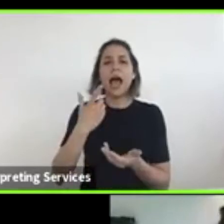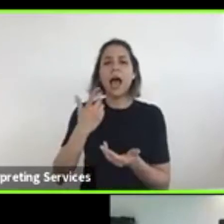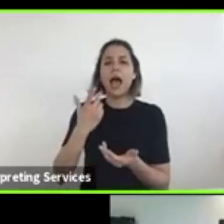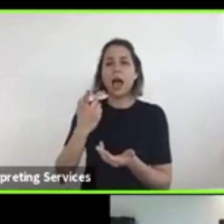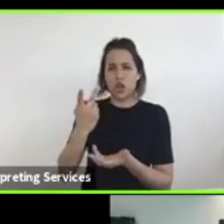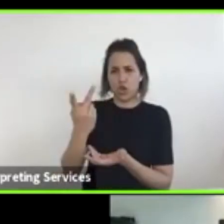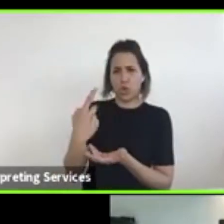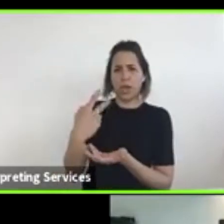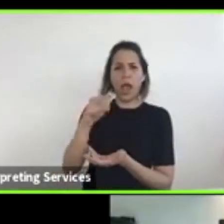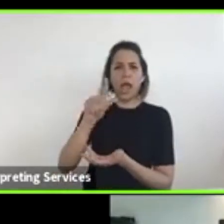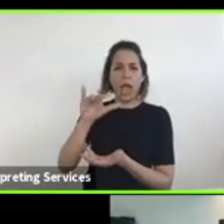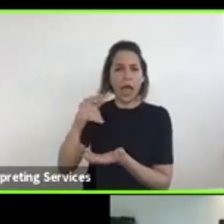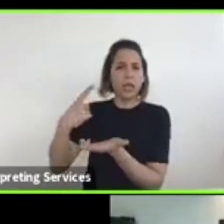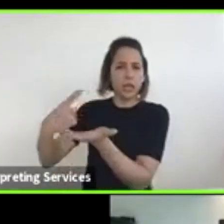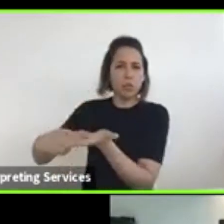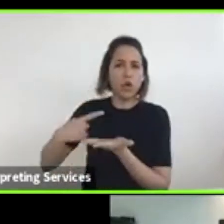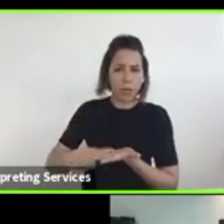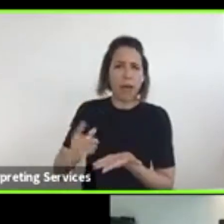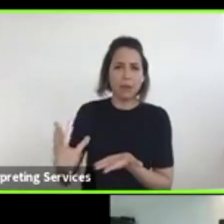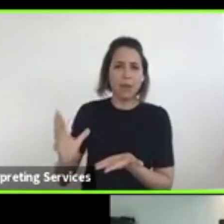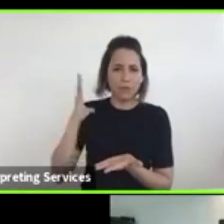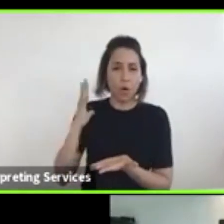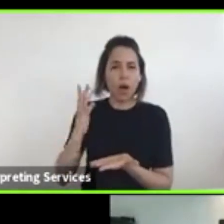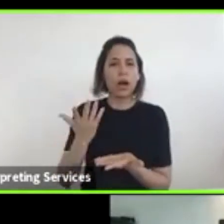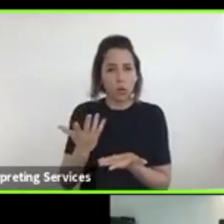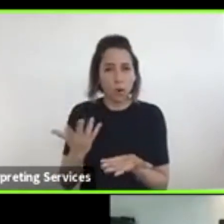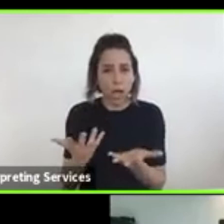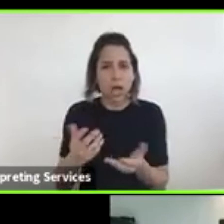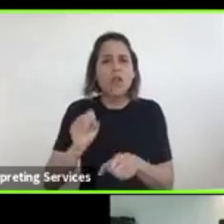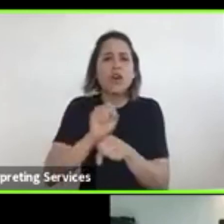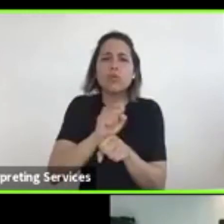HOW THERE'S WORK THAT IS REALLY OBVIOUS, AND INTENTIONAL, LIKE,